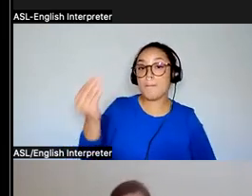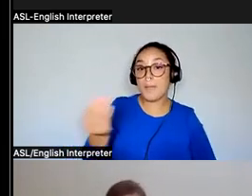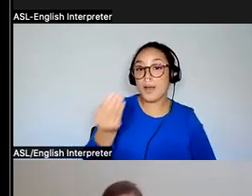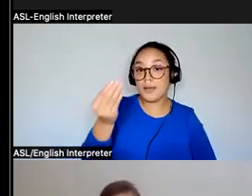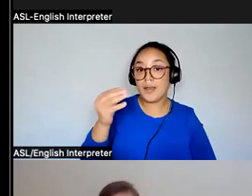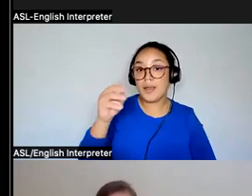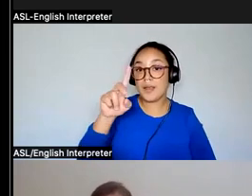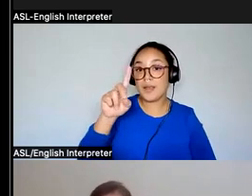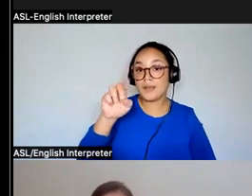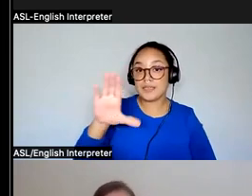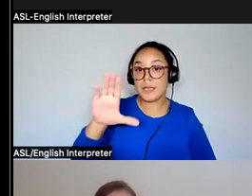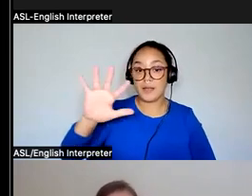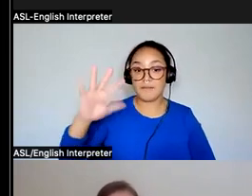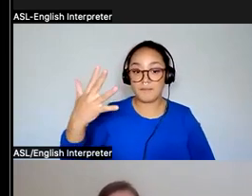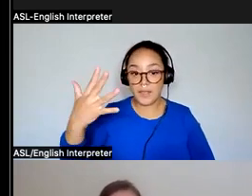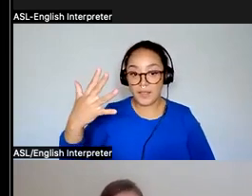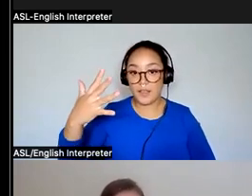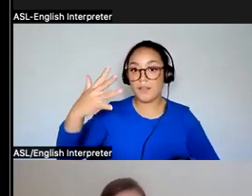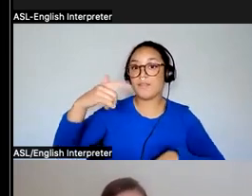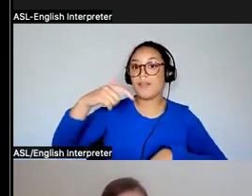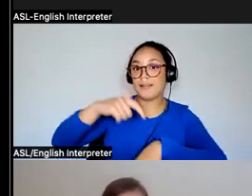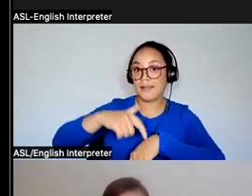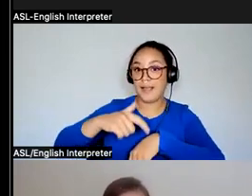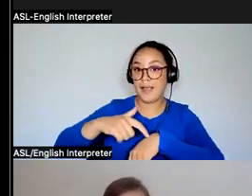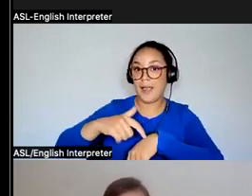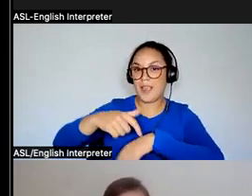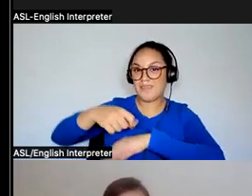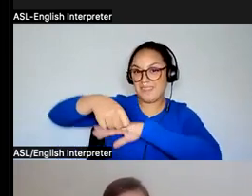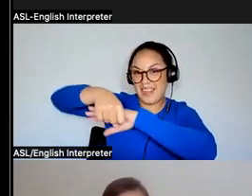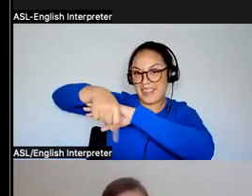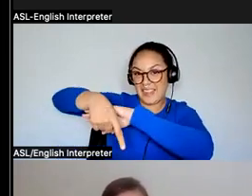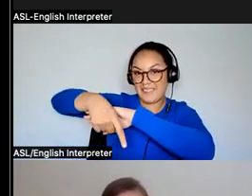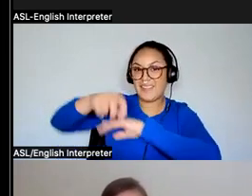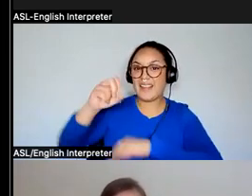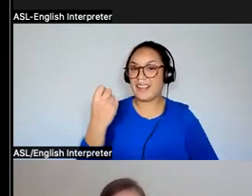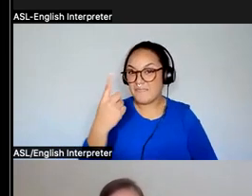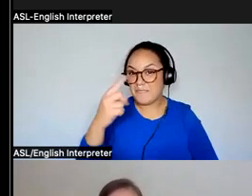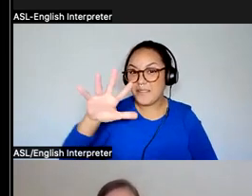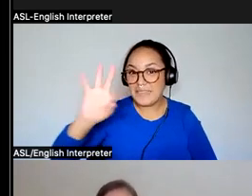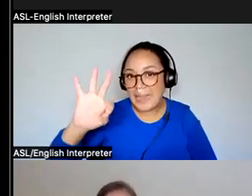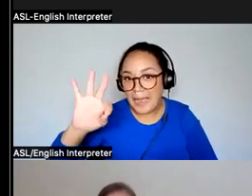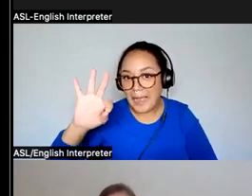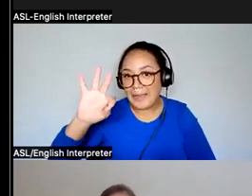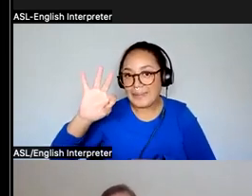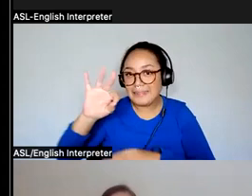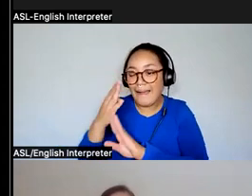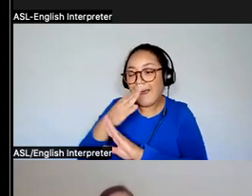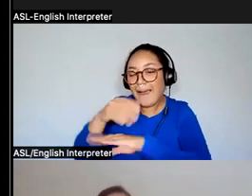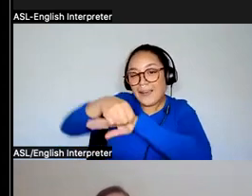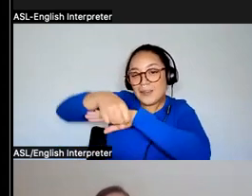So please submit by them.